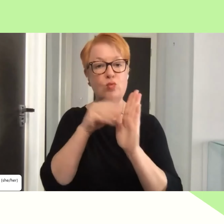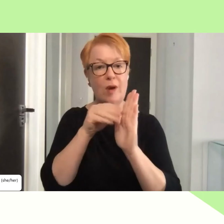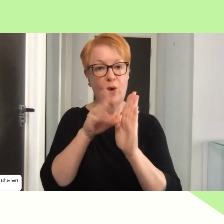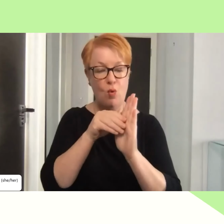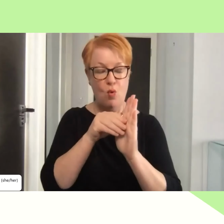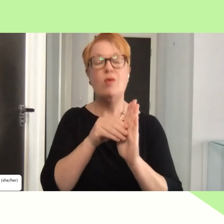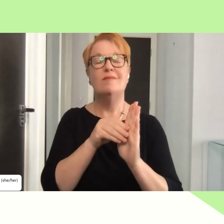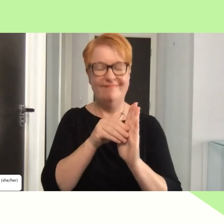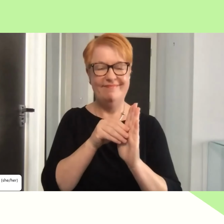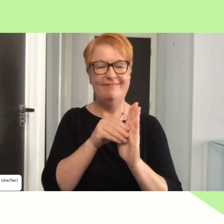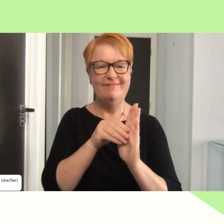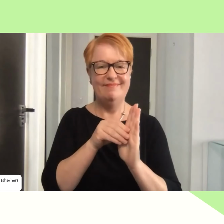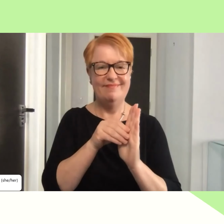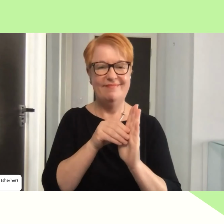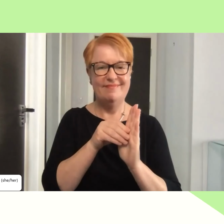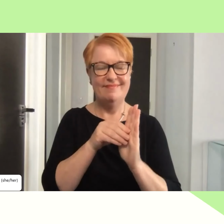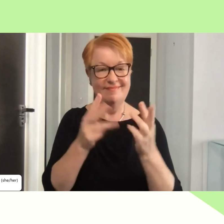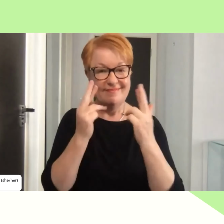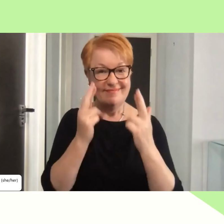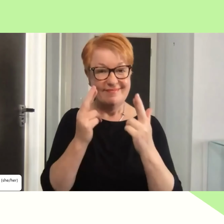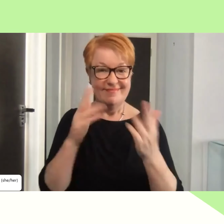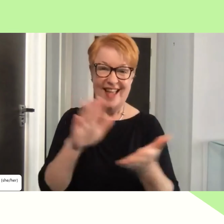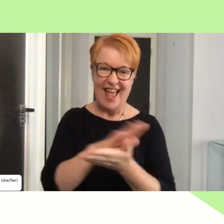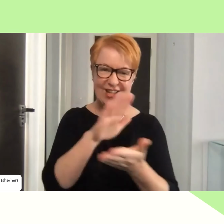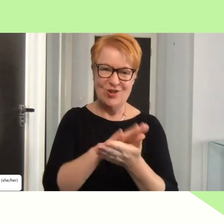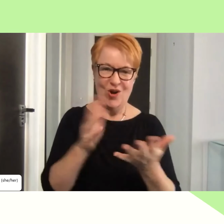And I really hope you enjoy the discussion.